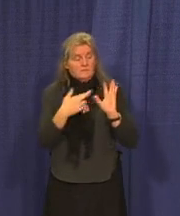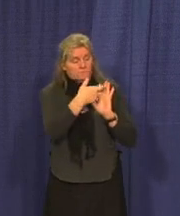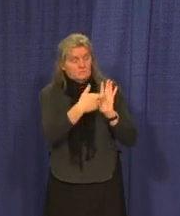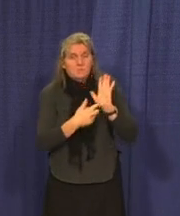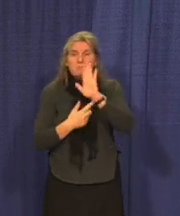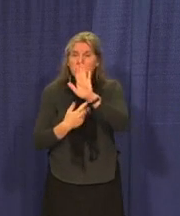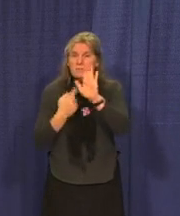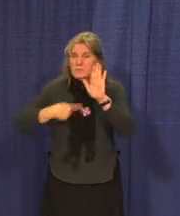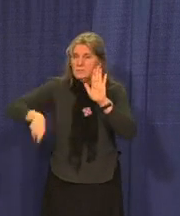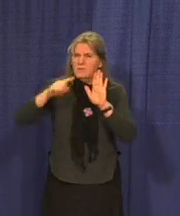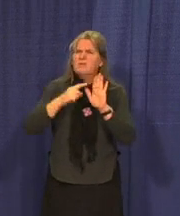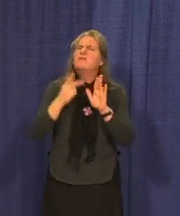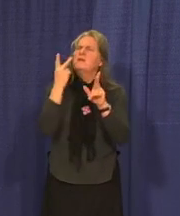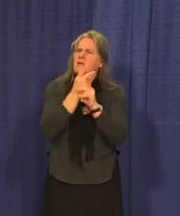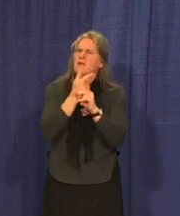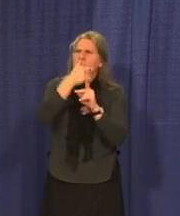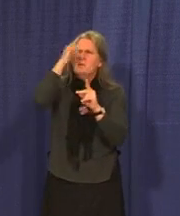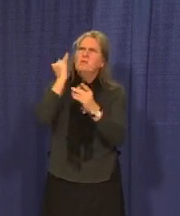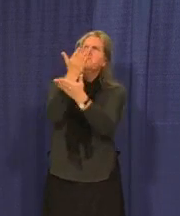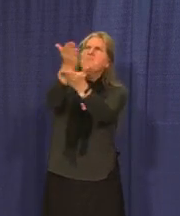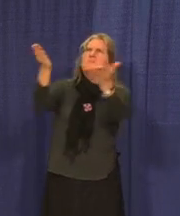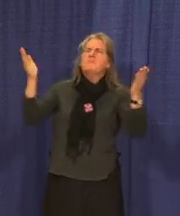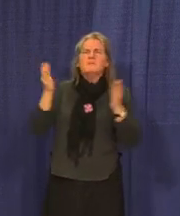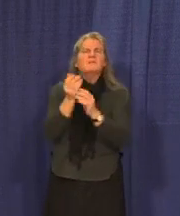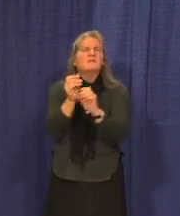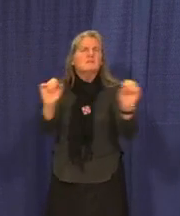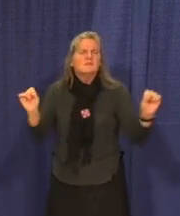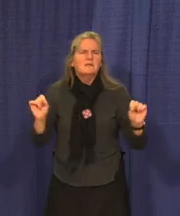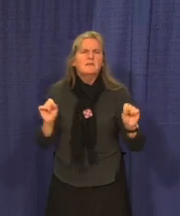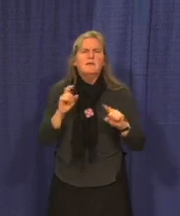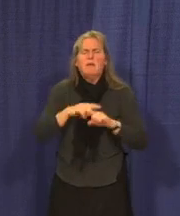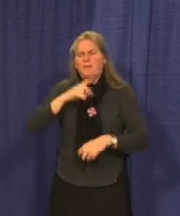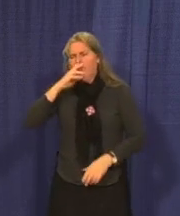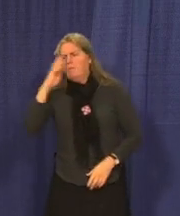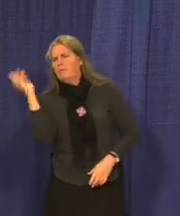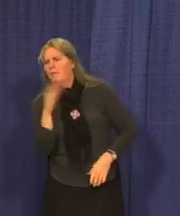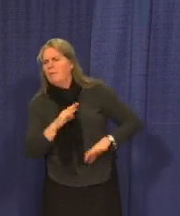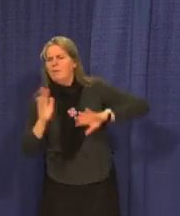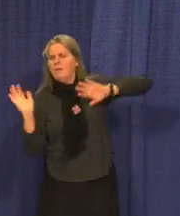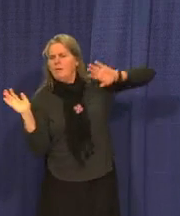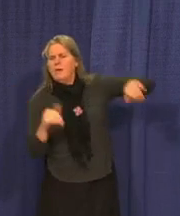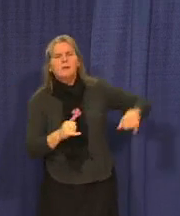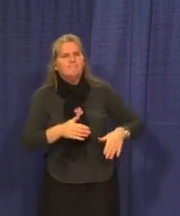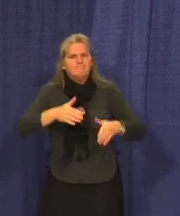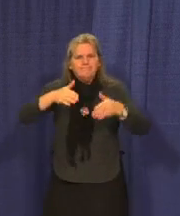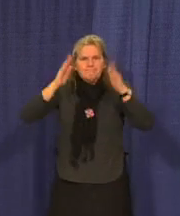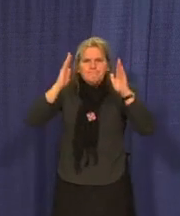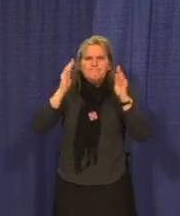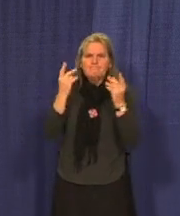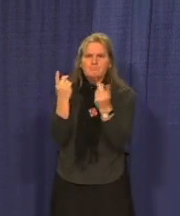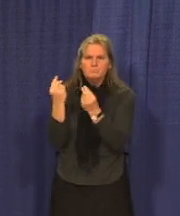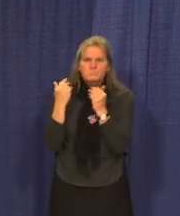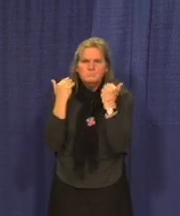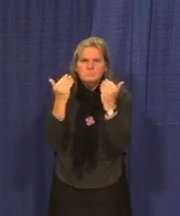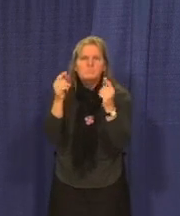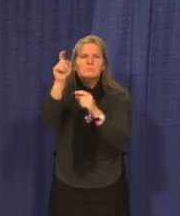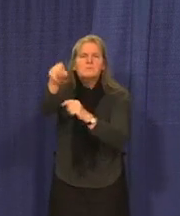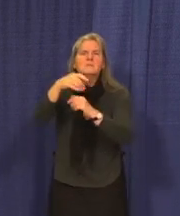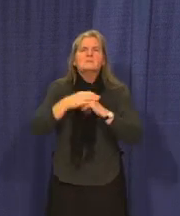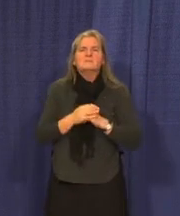By practising the Safe Six, you can help keep all Yukoners safe. You cannot let our guard down and we must remain vigilant.